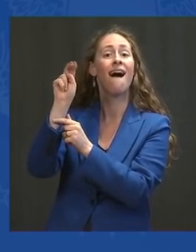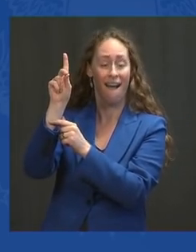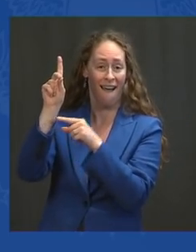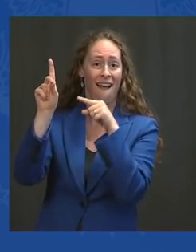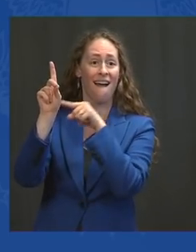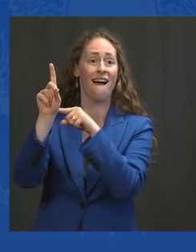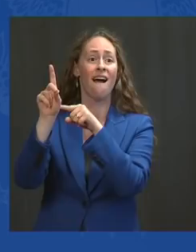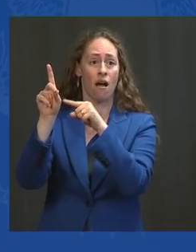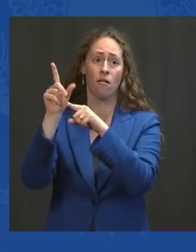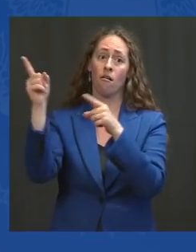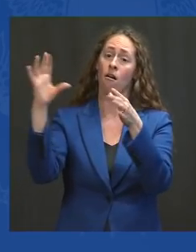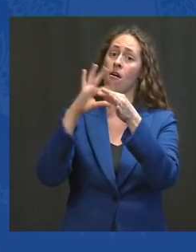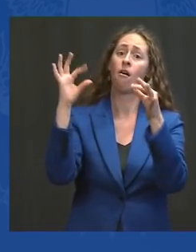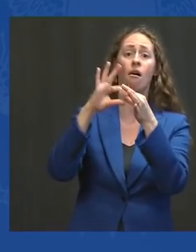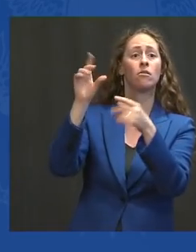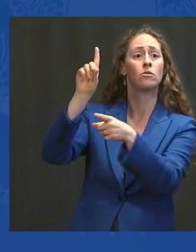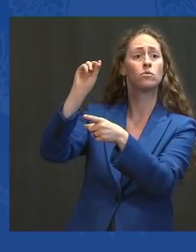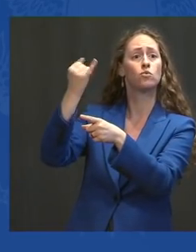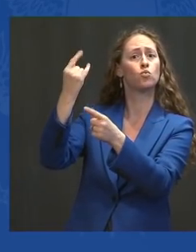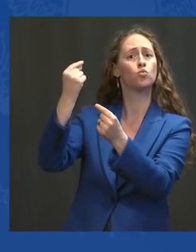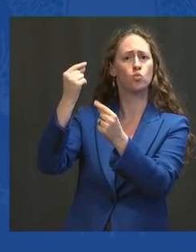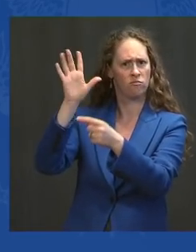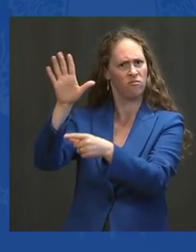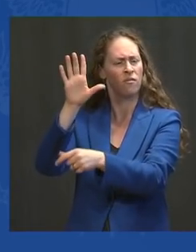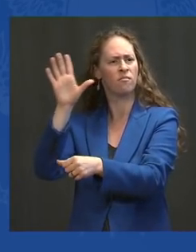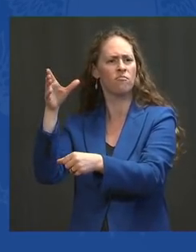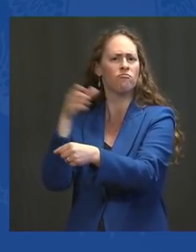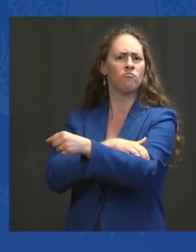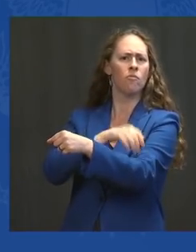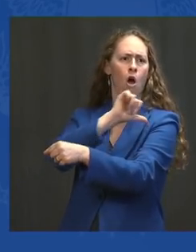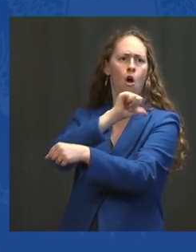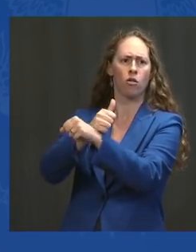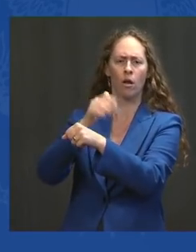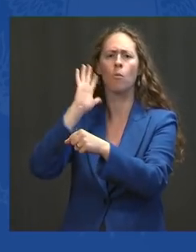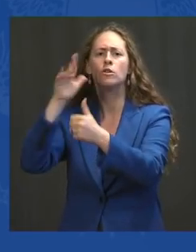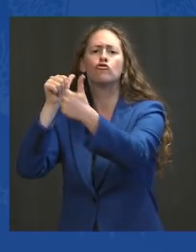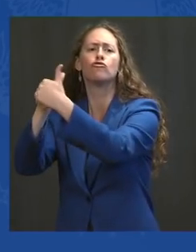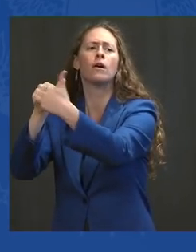to challenge the onslaught of state laws undermining voting rights in old and new ways.